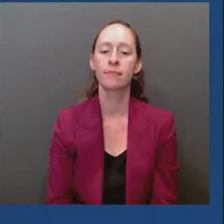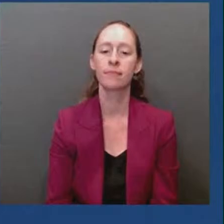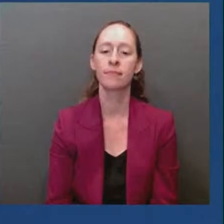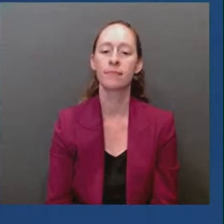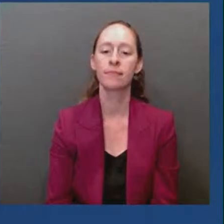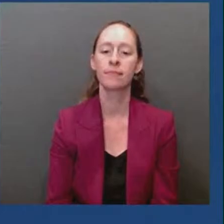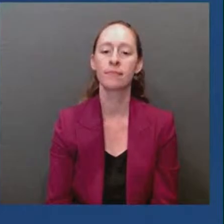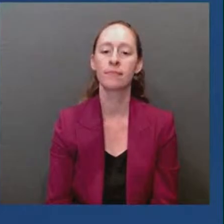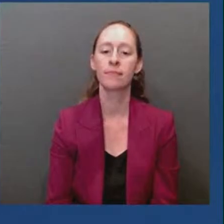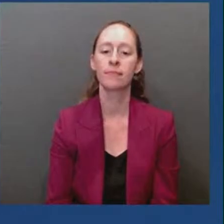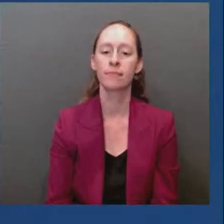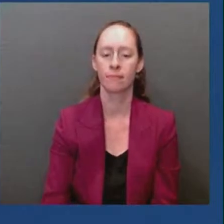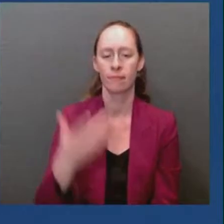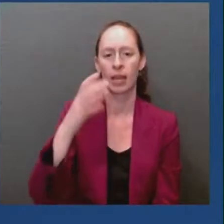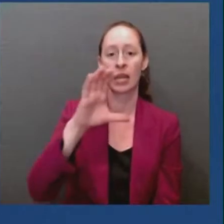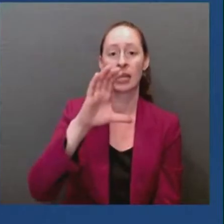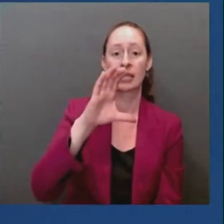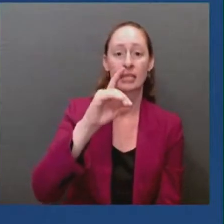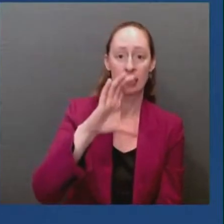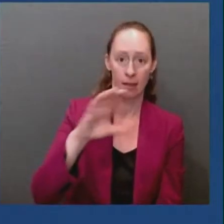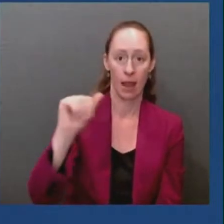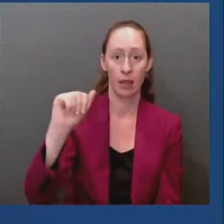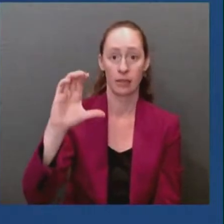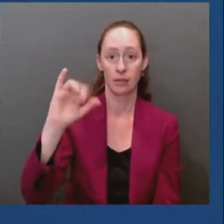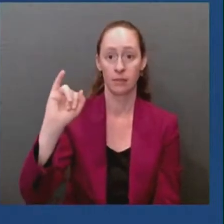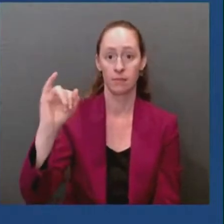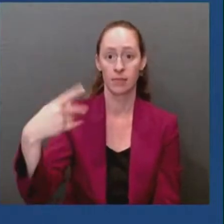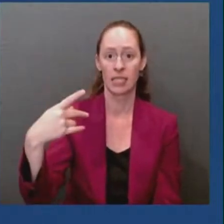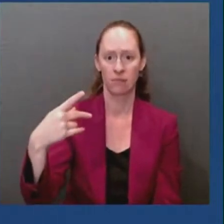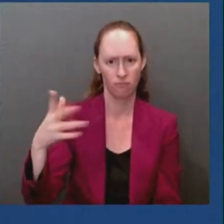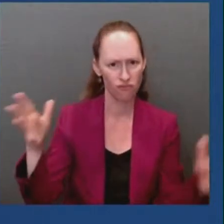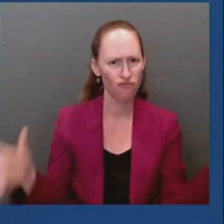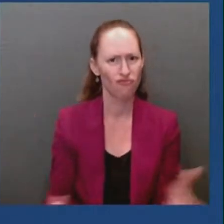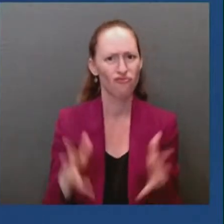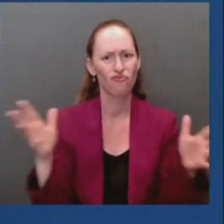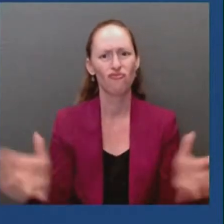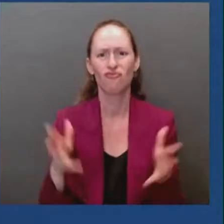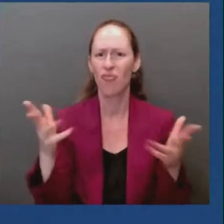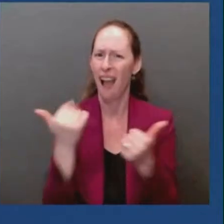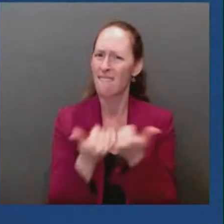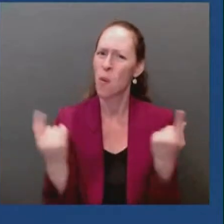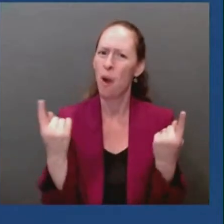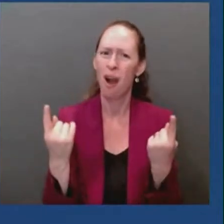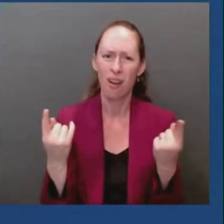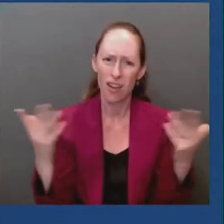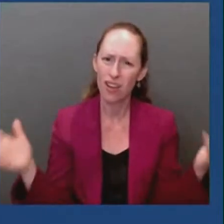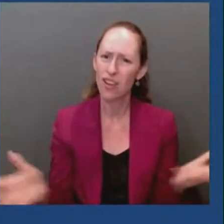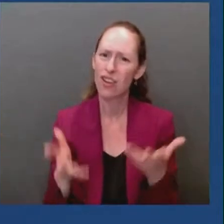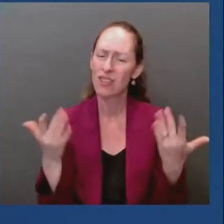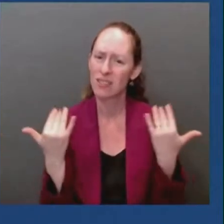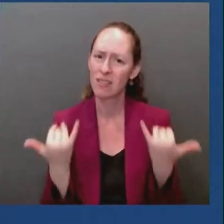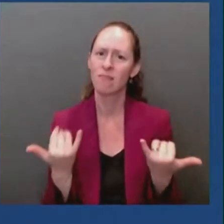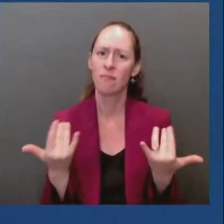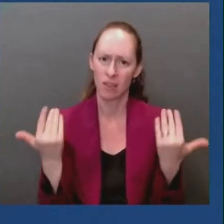THOSE 18 AND OLDER. CDC RECOMMEND THAT EVERYONE,